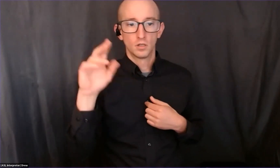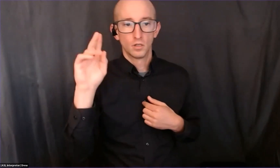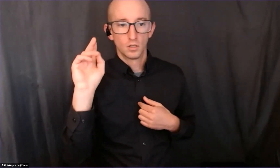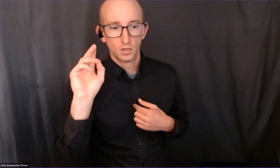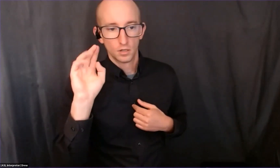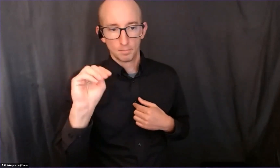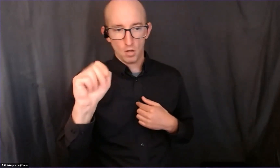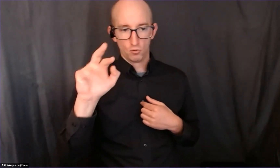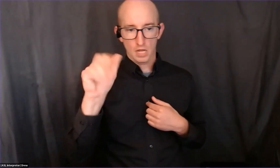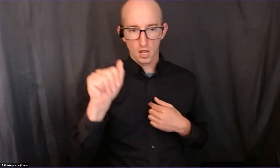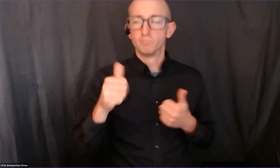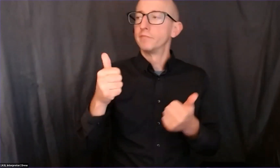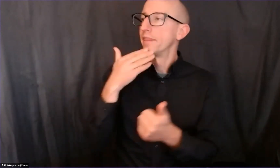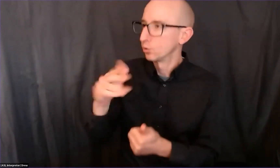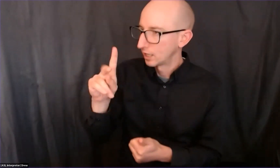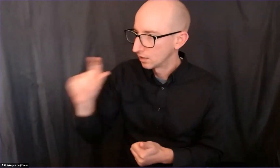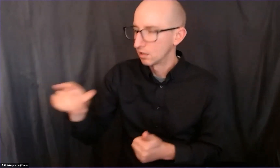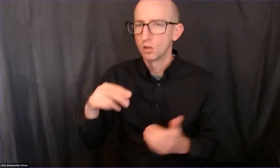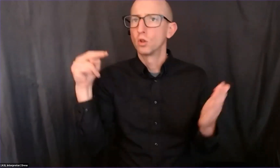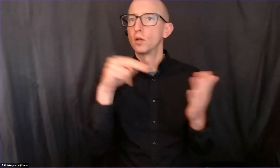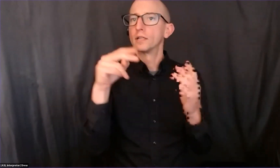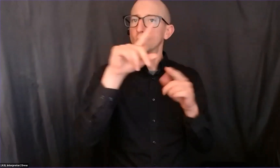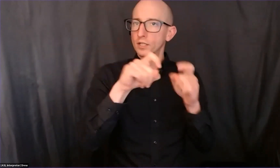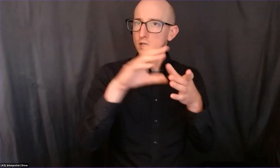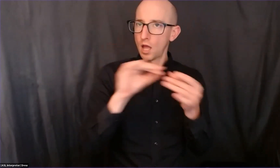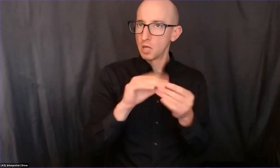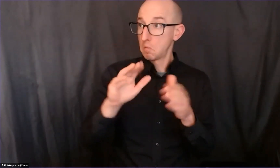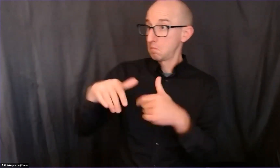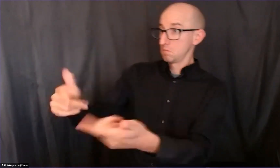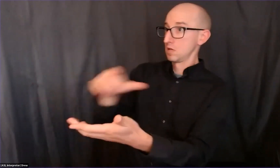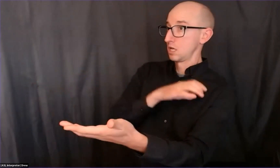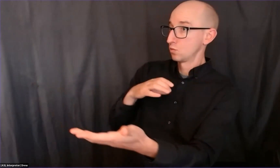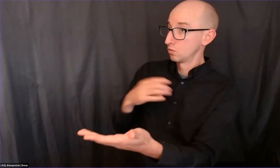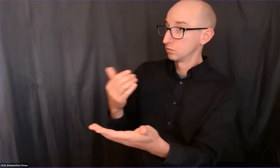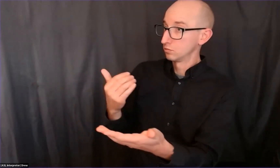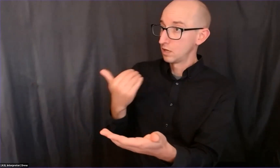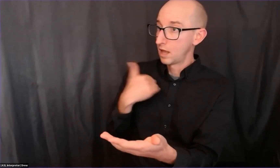challenging to procure domestically. And if they can be procured, they'll probably be more costly